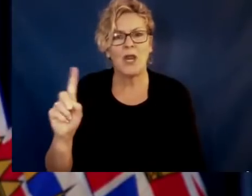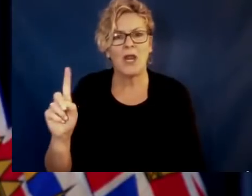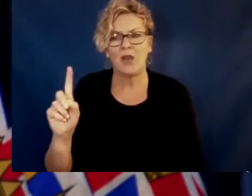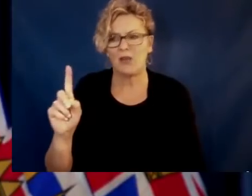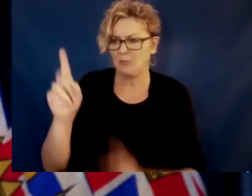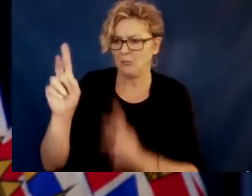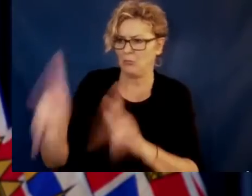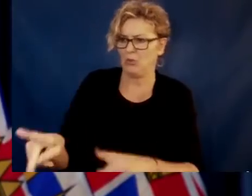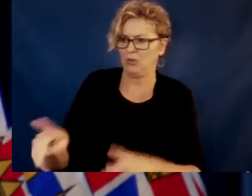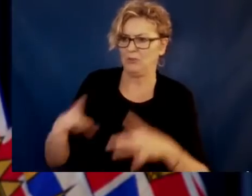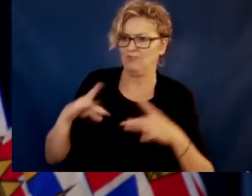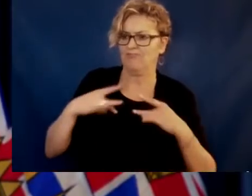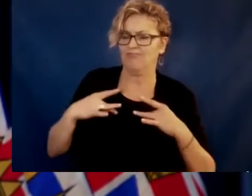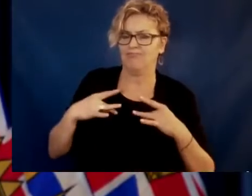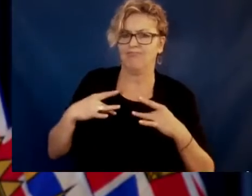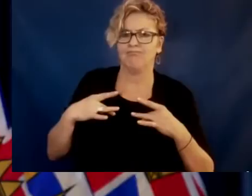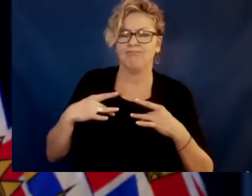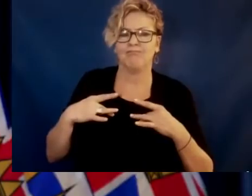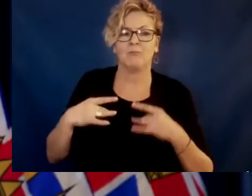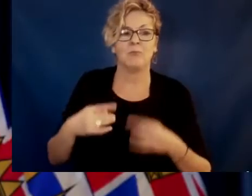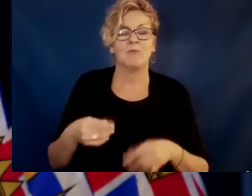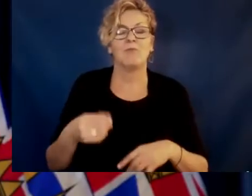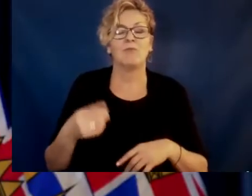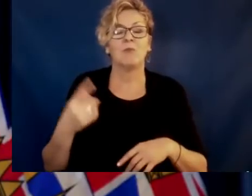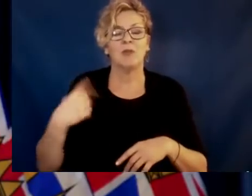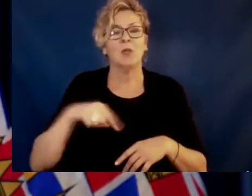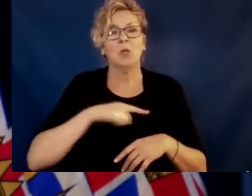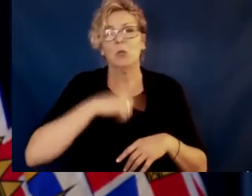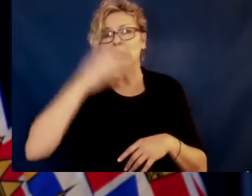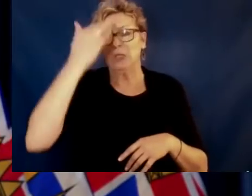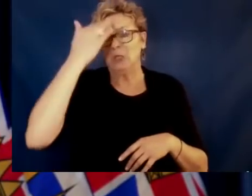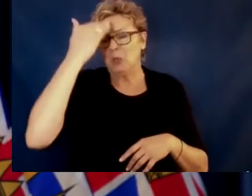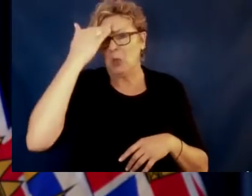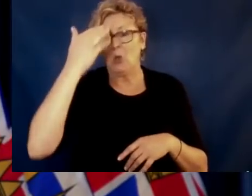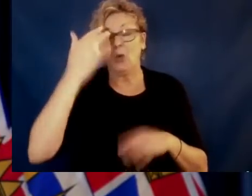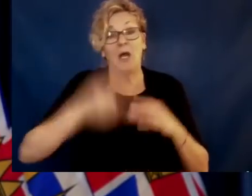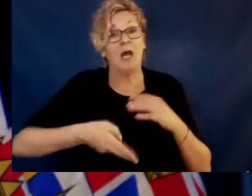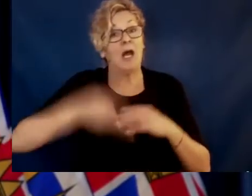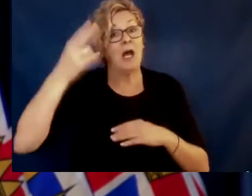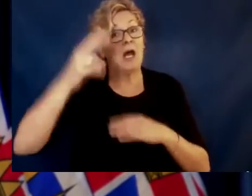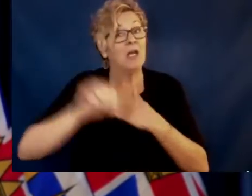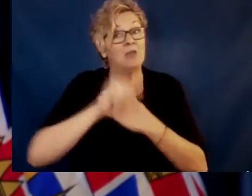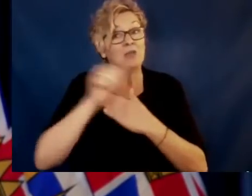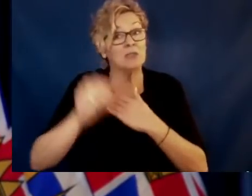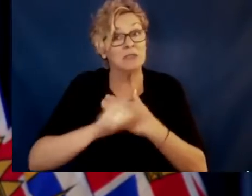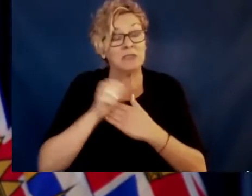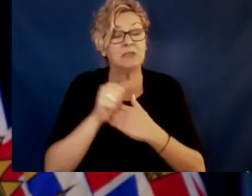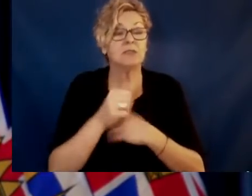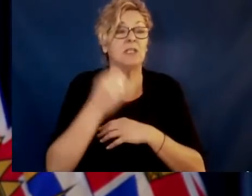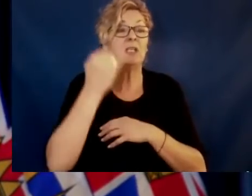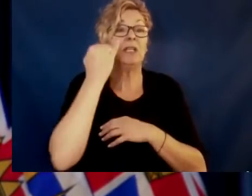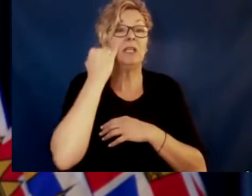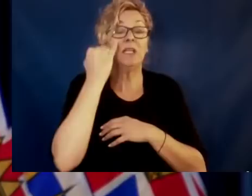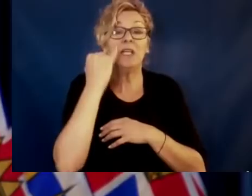of people, where there's poor ventilation. We've seen that in workplaces, in